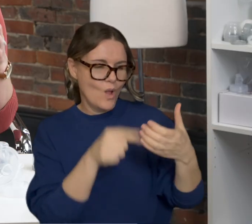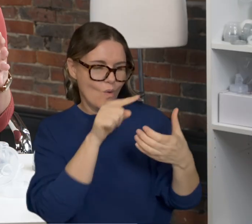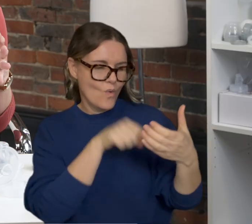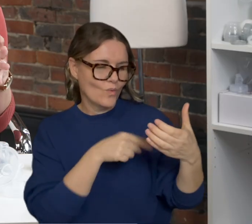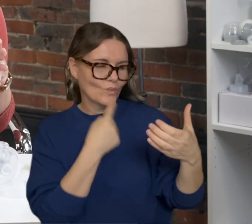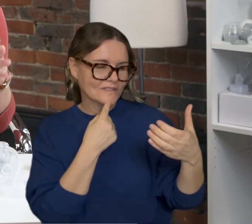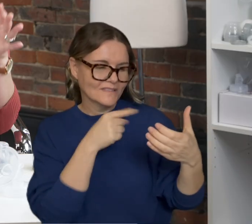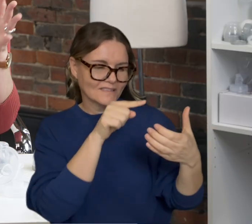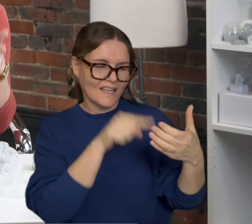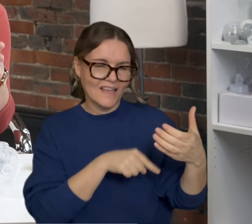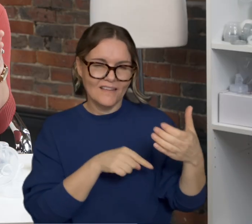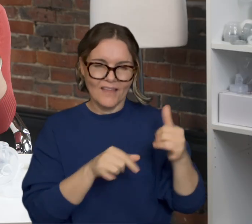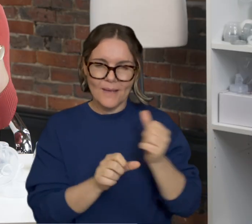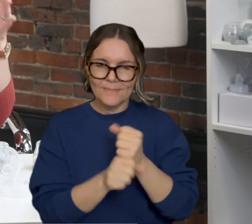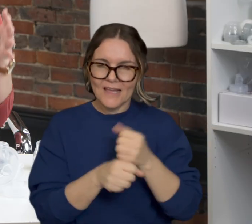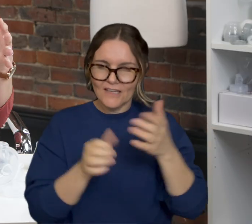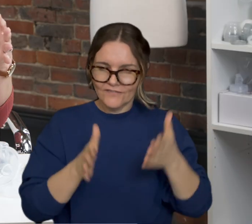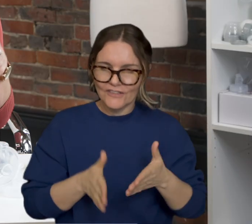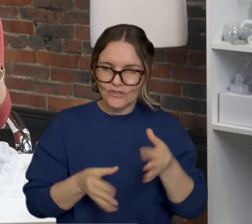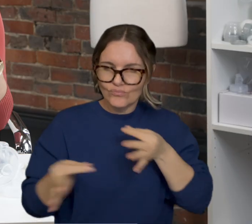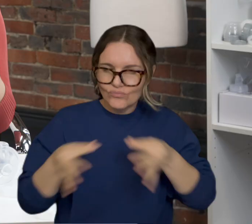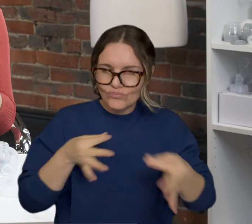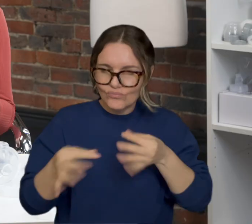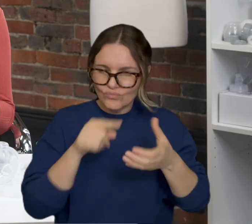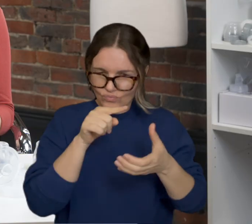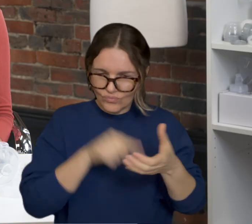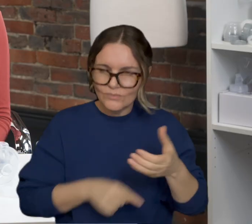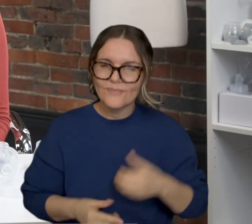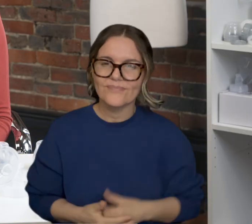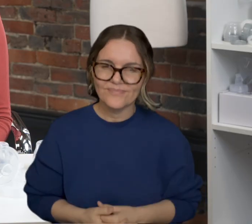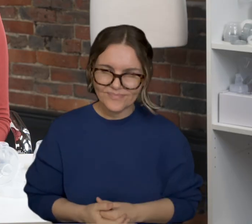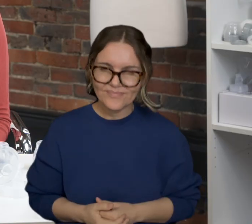sterilizer so if you have one that sits on your counter you can use that just make sure you follow